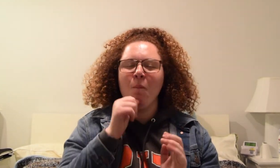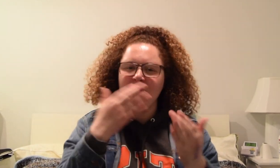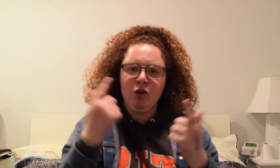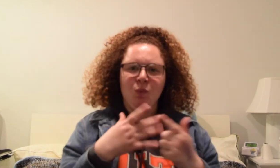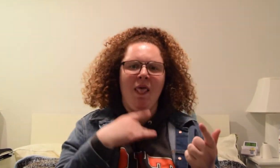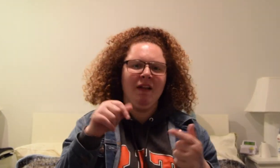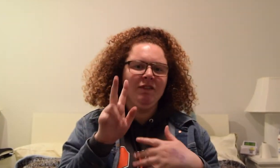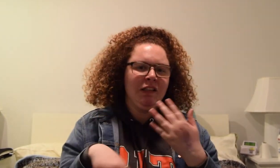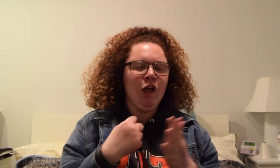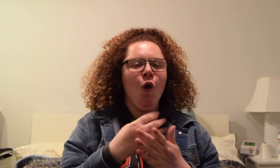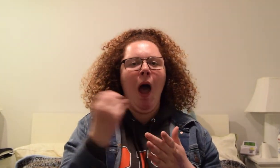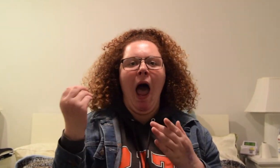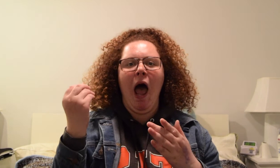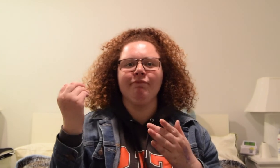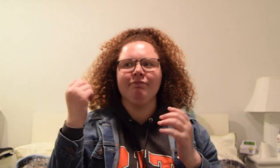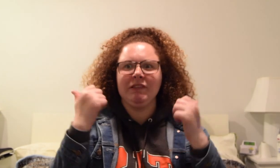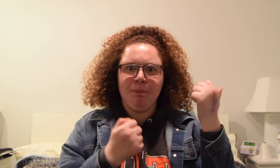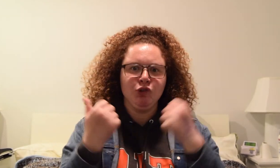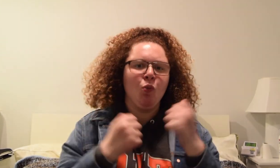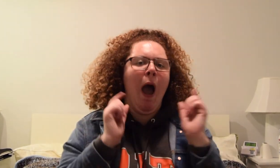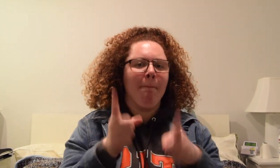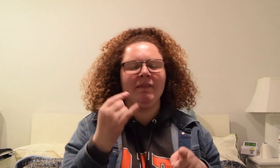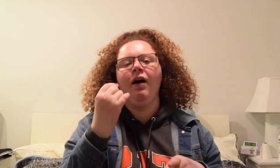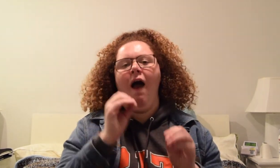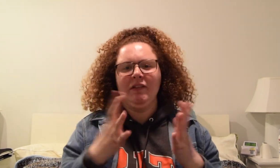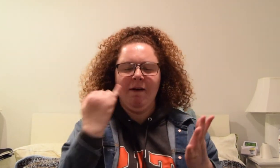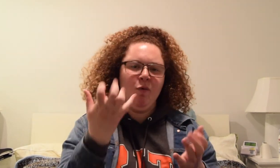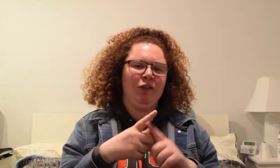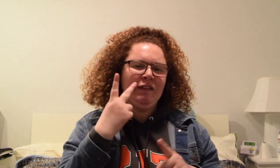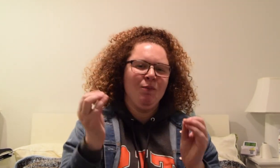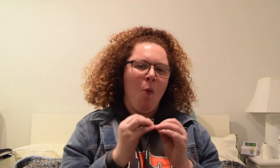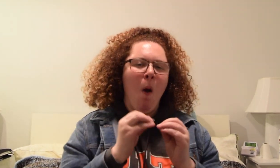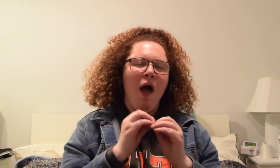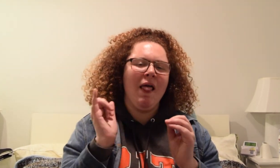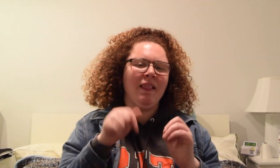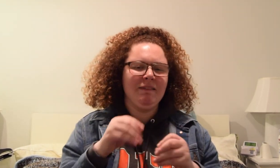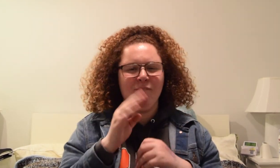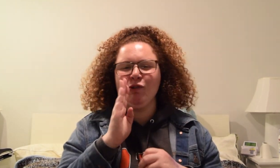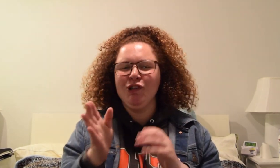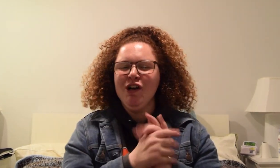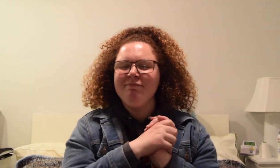Don't forget to like this video and subscribe if you want to see more videos in the future!